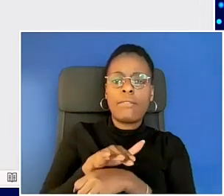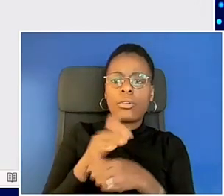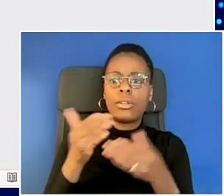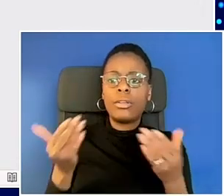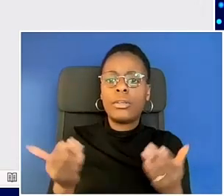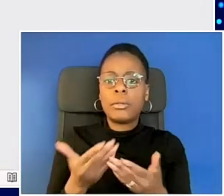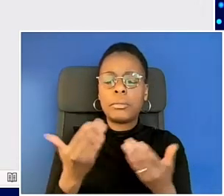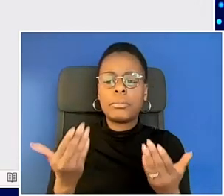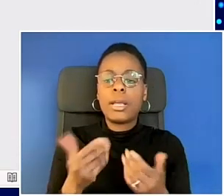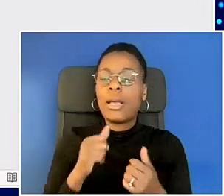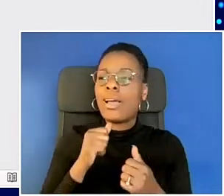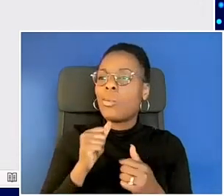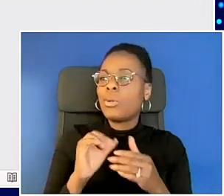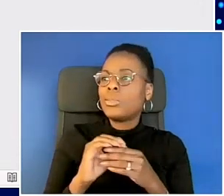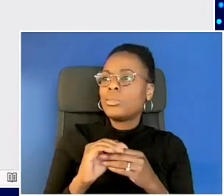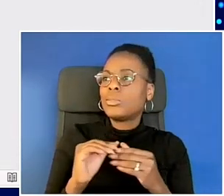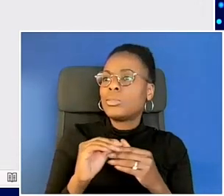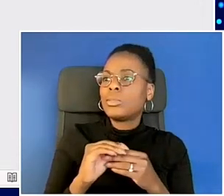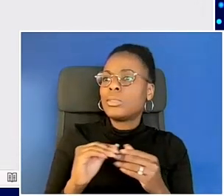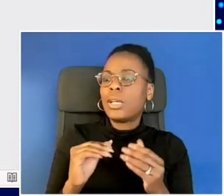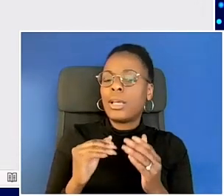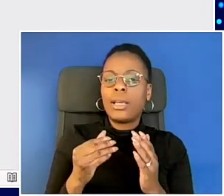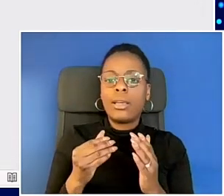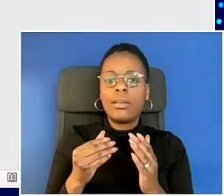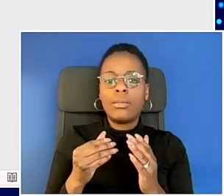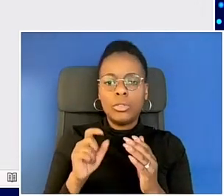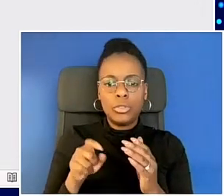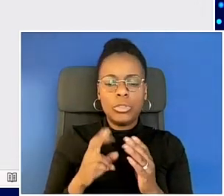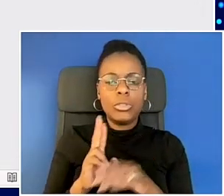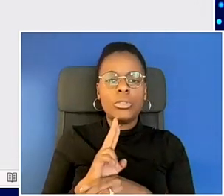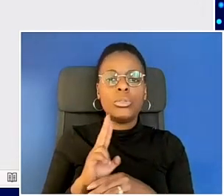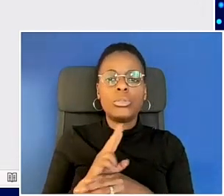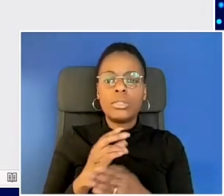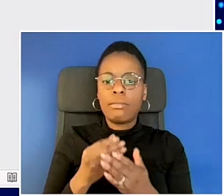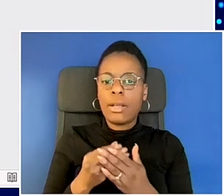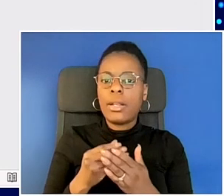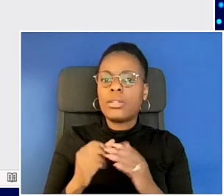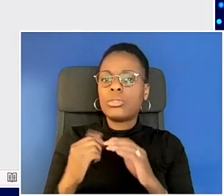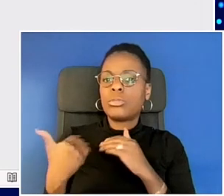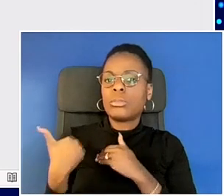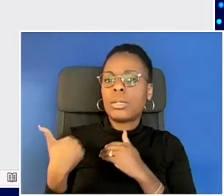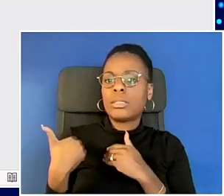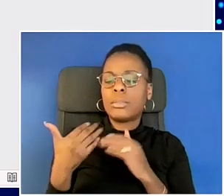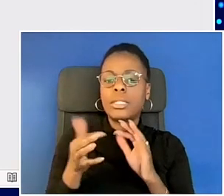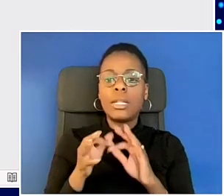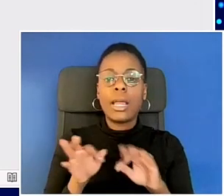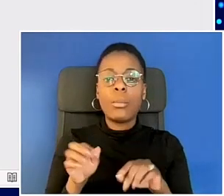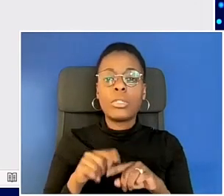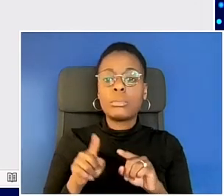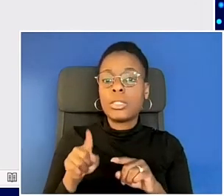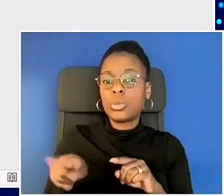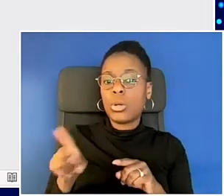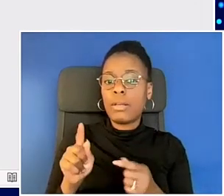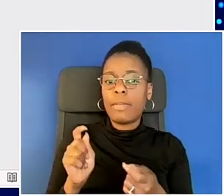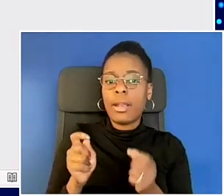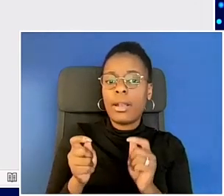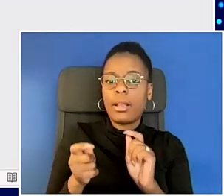financial responsibility language the Department took this from, but you've edited out, like local government agency.